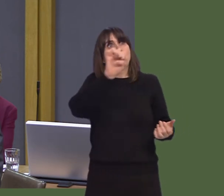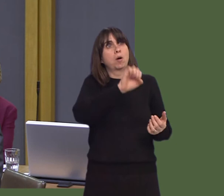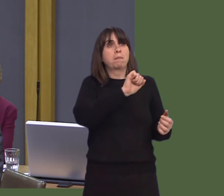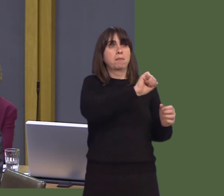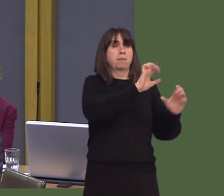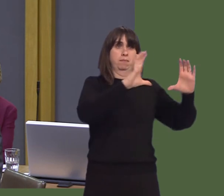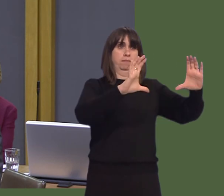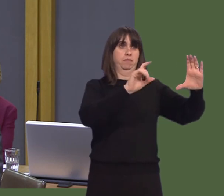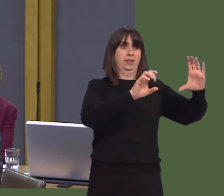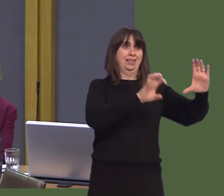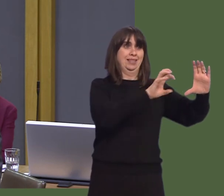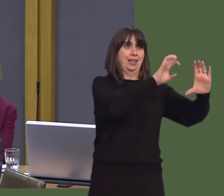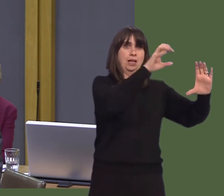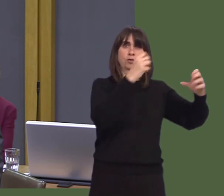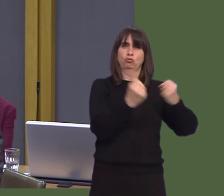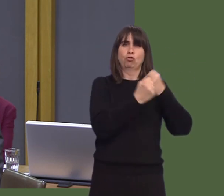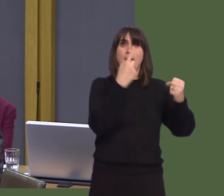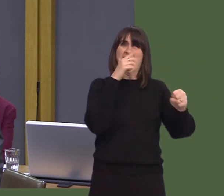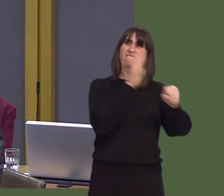that we faceóthe key strategic challenges and opportunities.